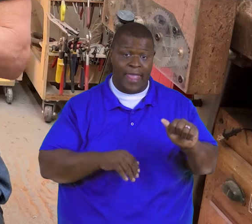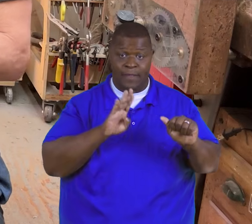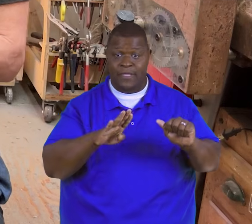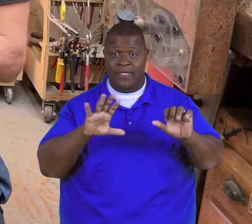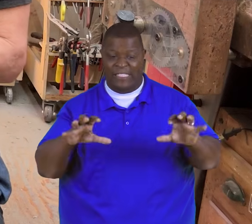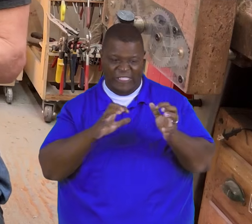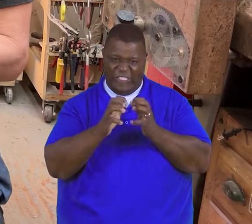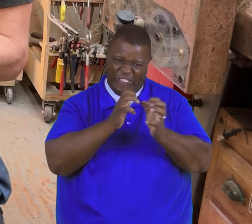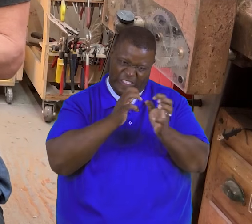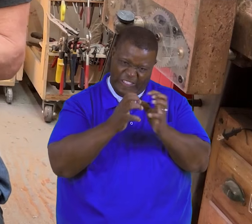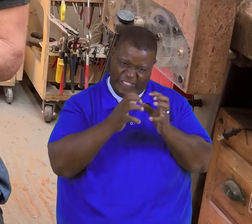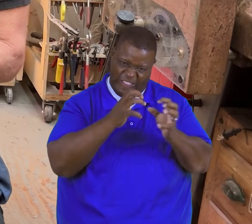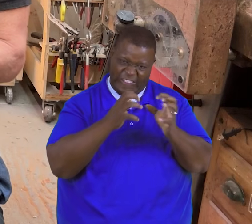And you rub A against B,